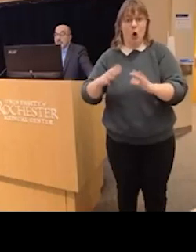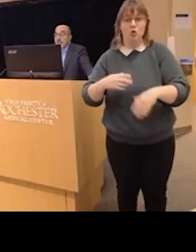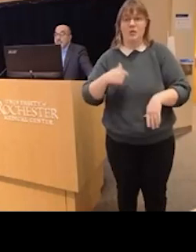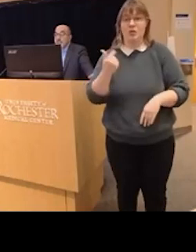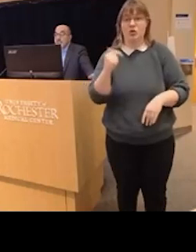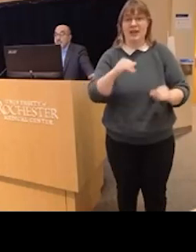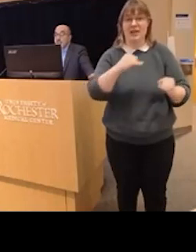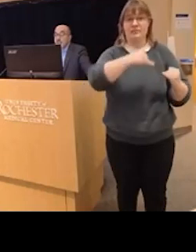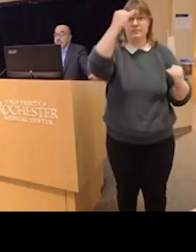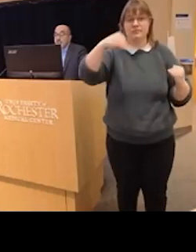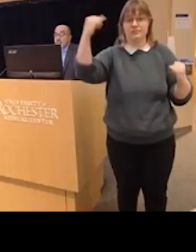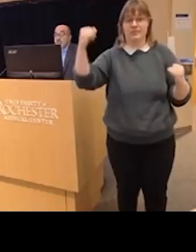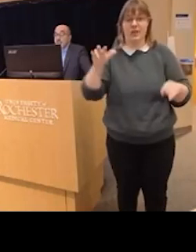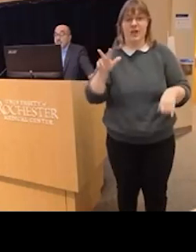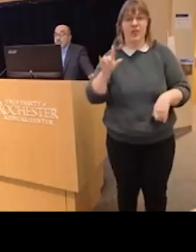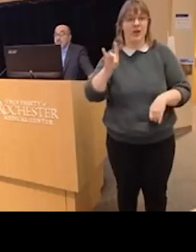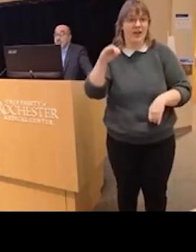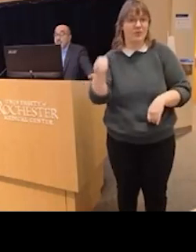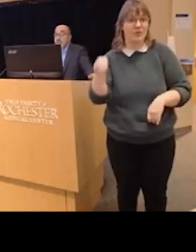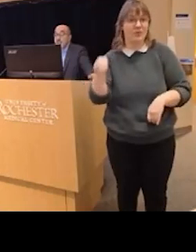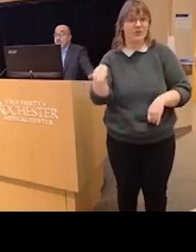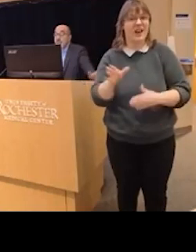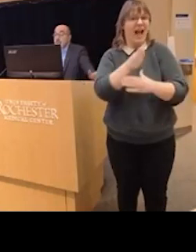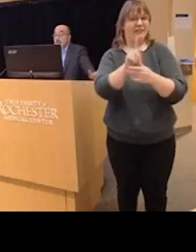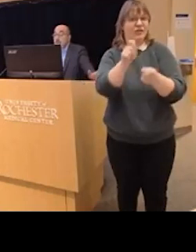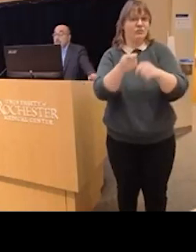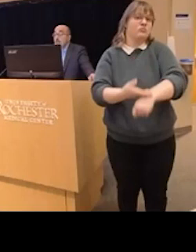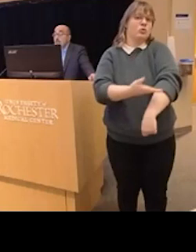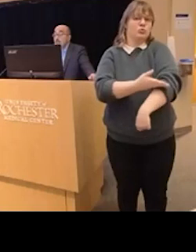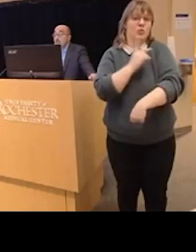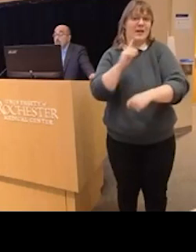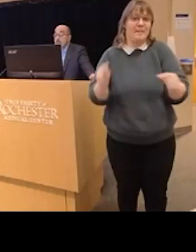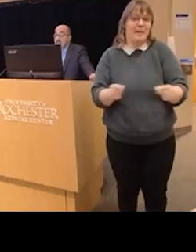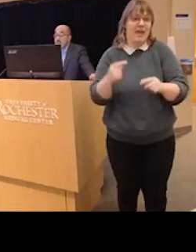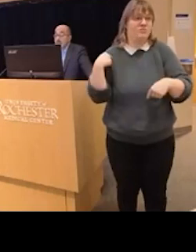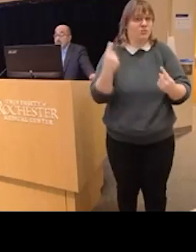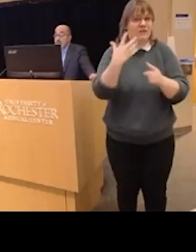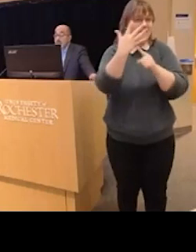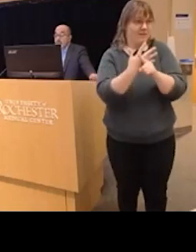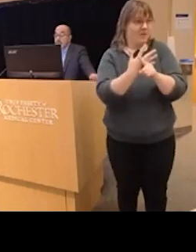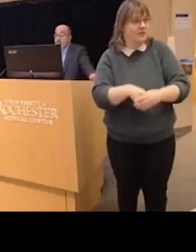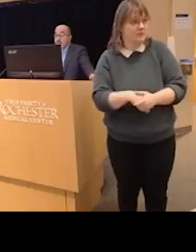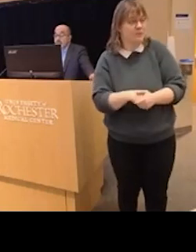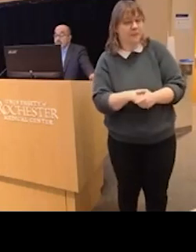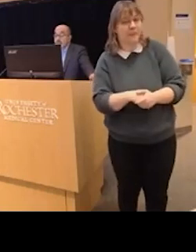38% um average change in pain Improvement in pain you know over that time frame of five months and